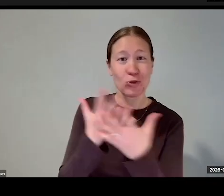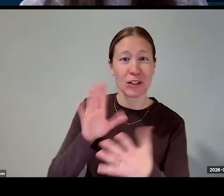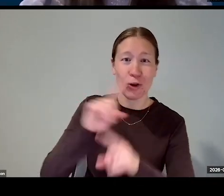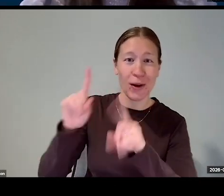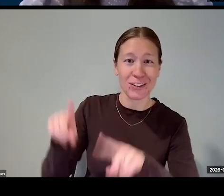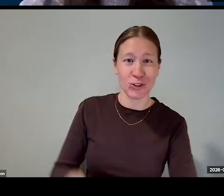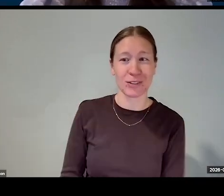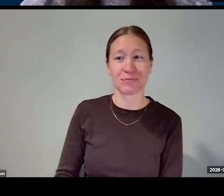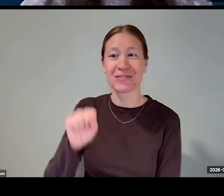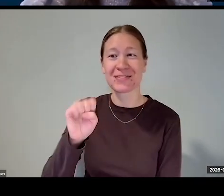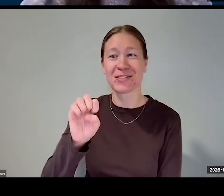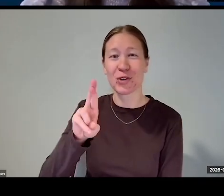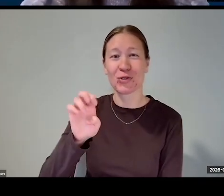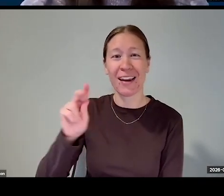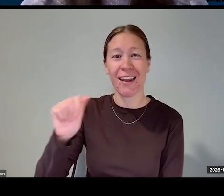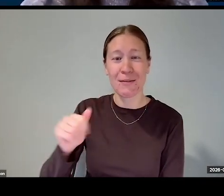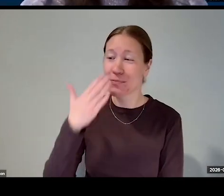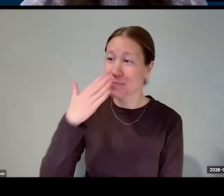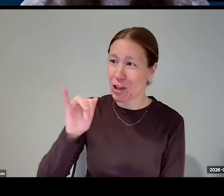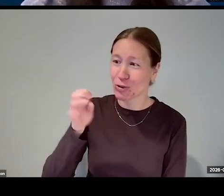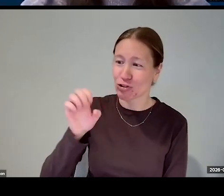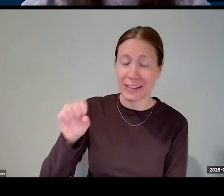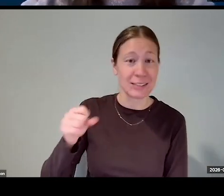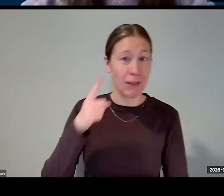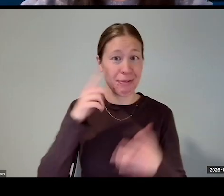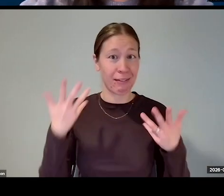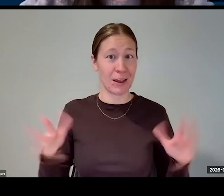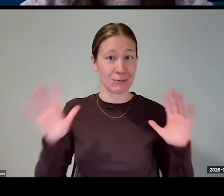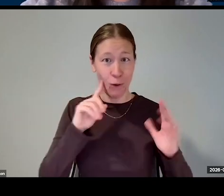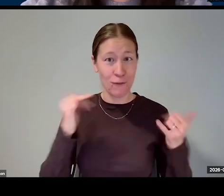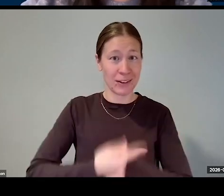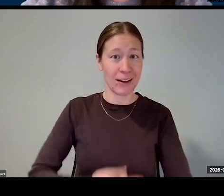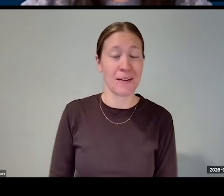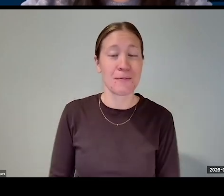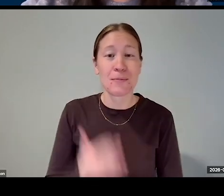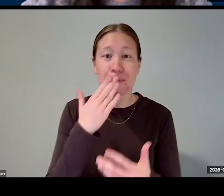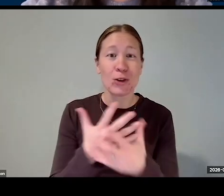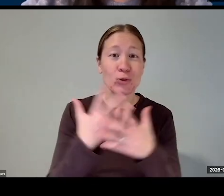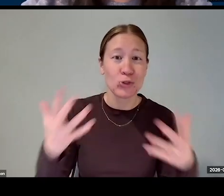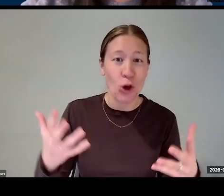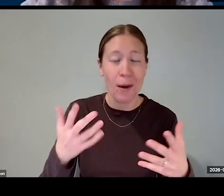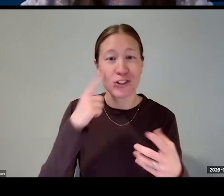Thanks Jess, okay, I think that's all for today. Thank you all so much for coming.